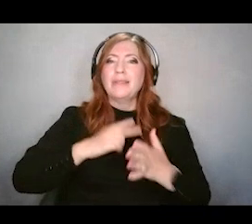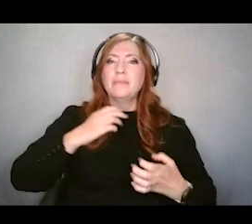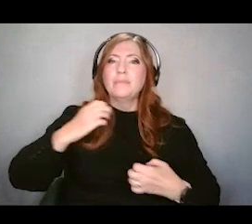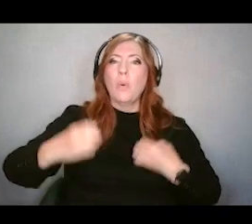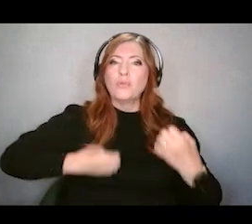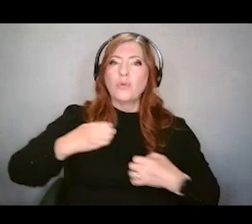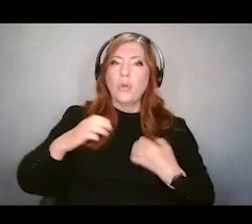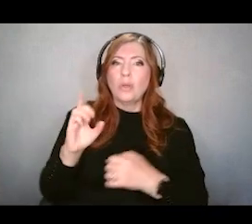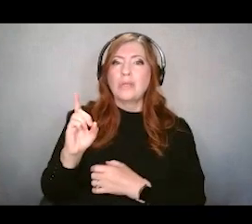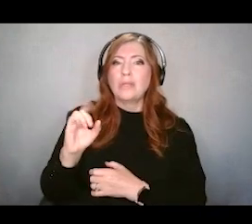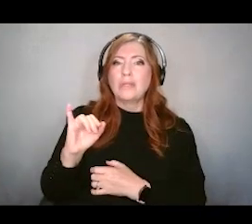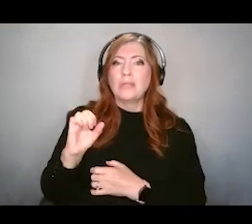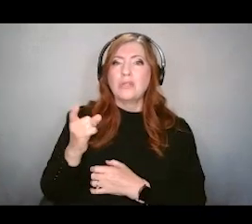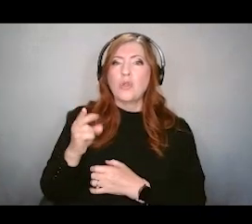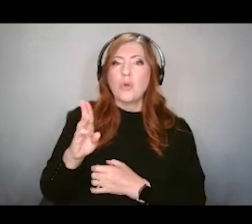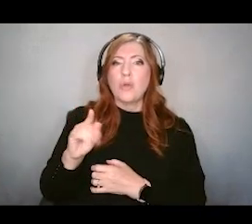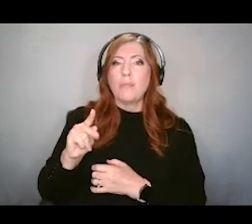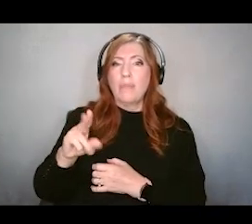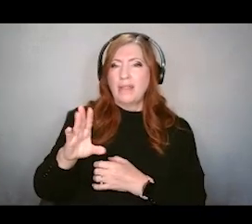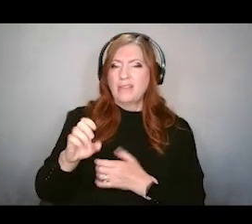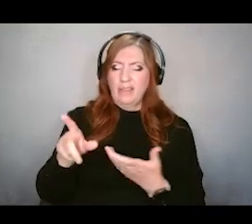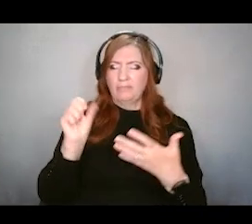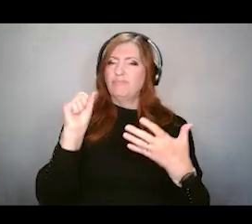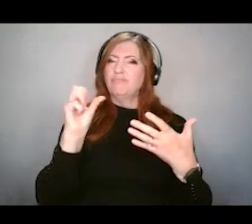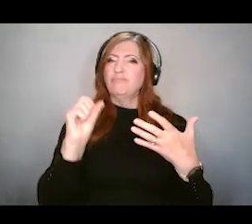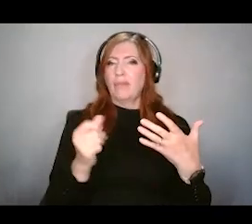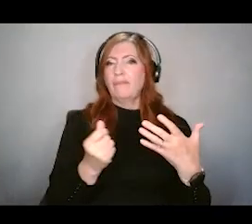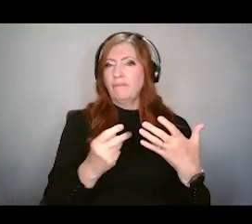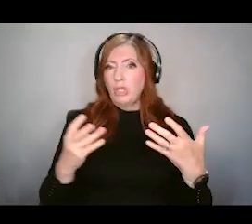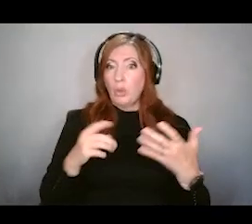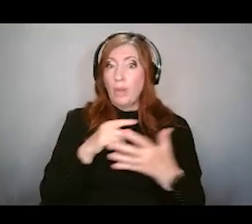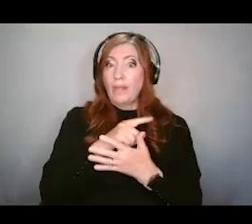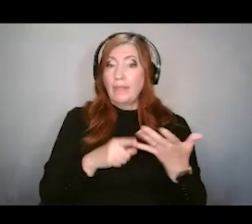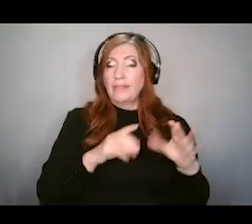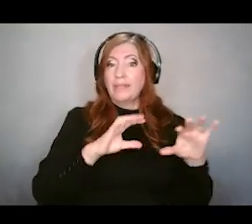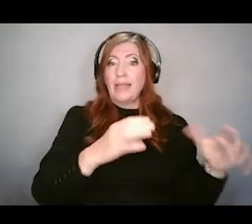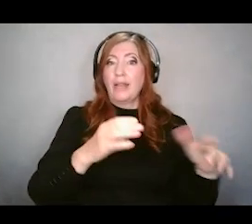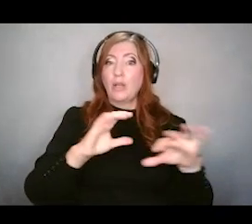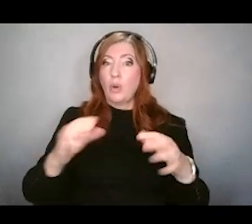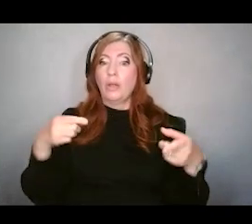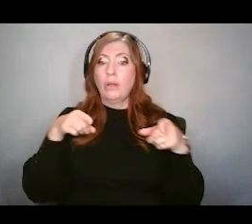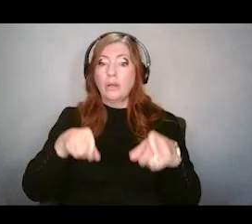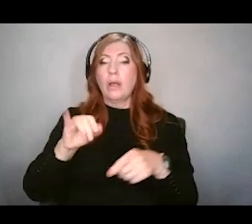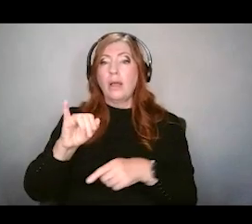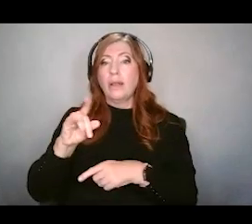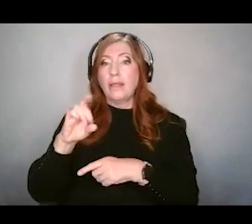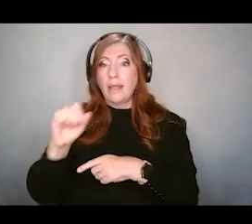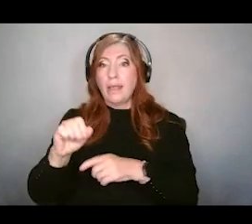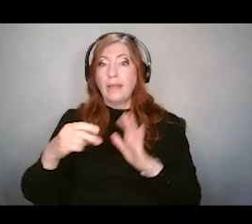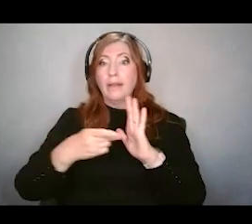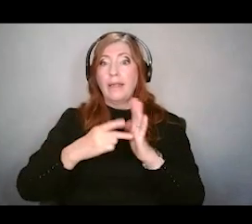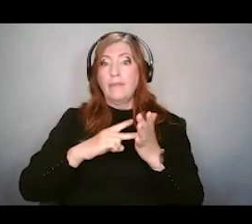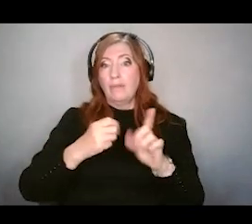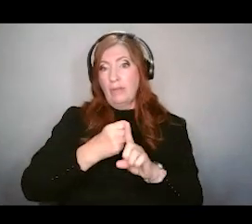just to name a few. These categories align with the Individuals with IDEA definitions. Education